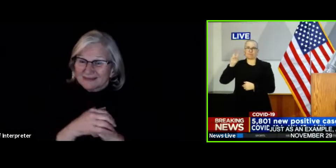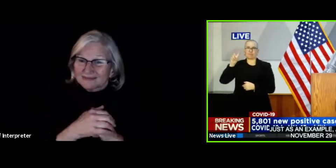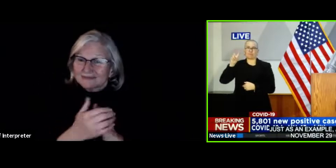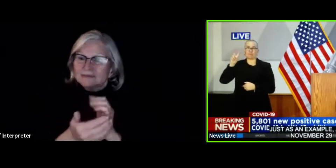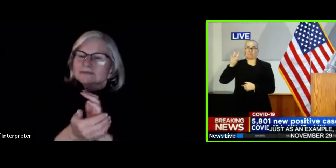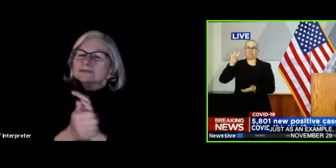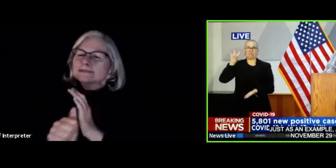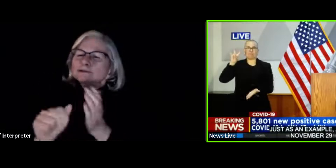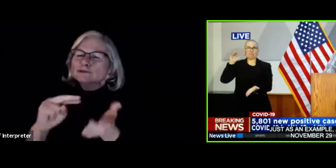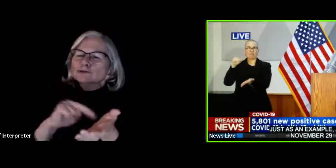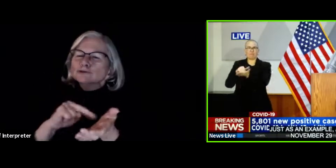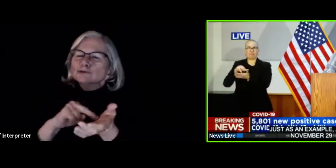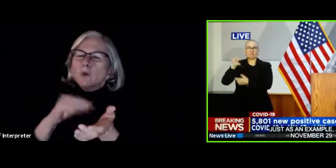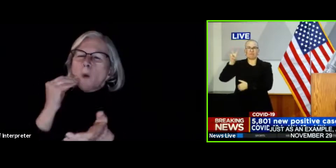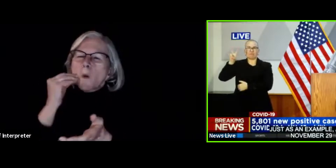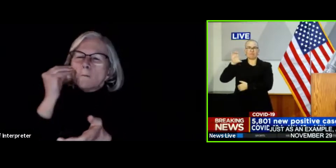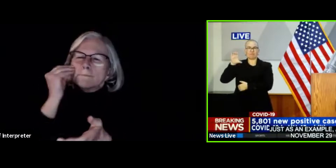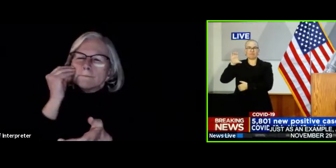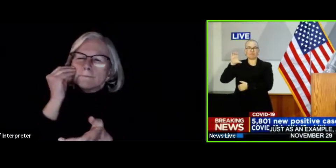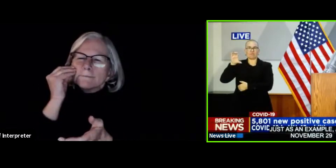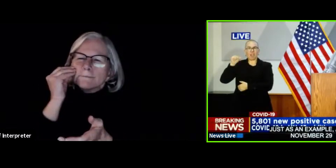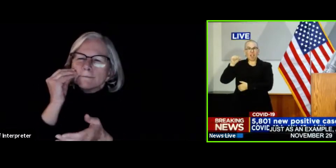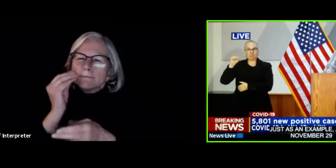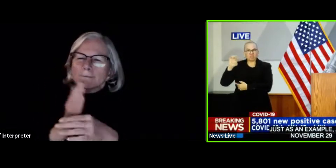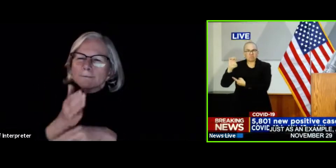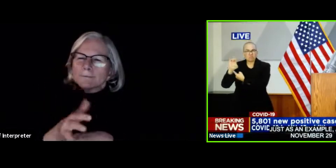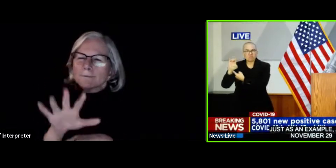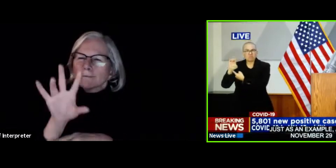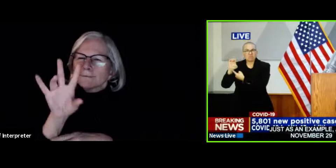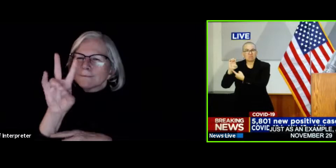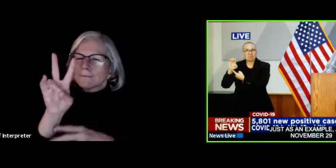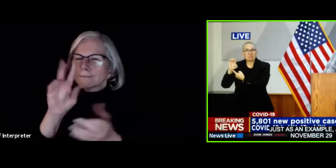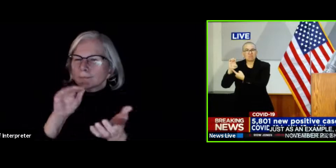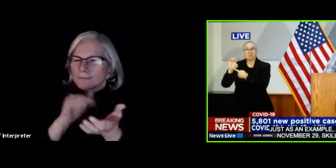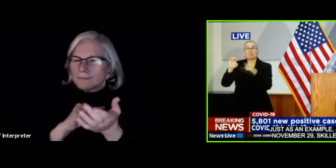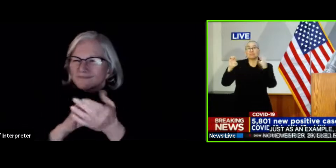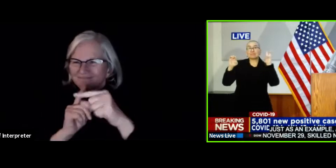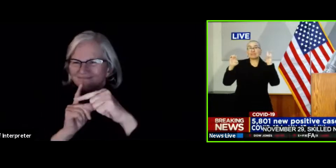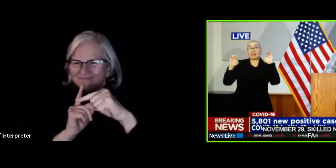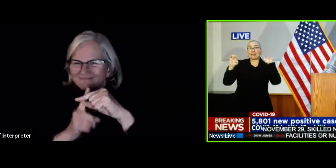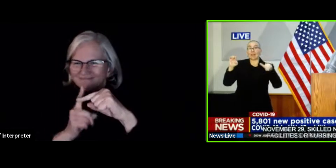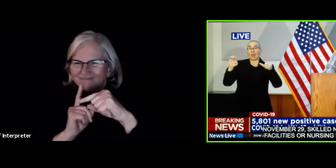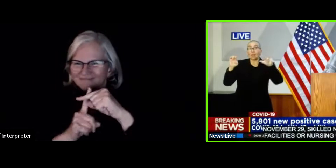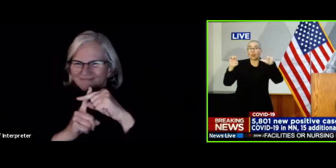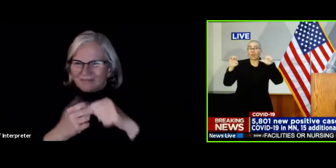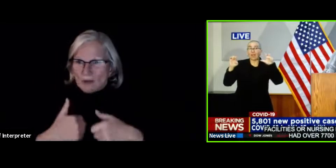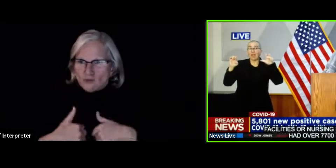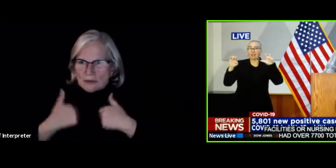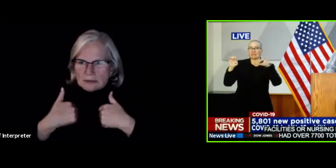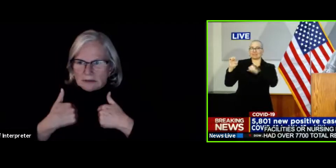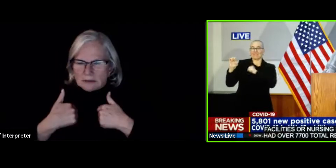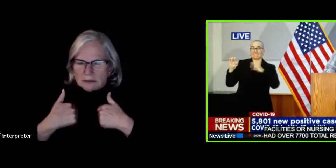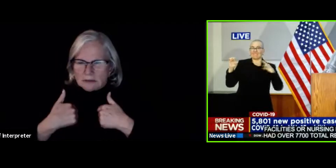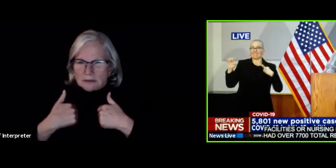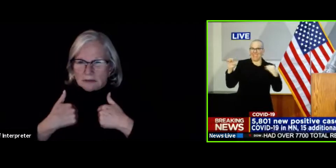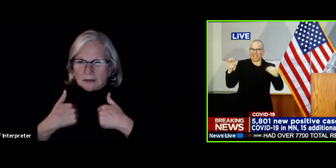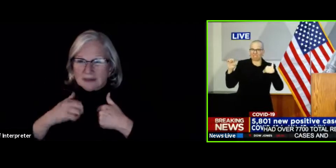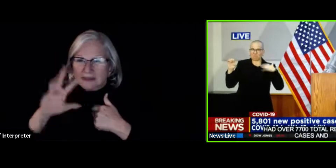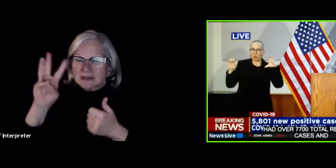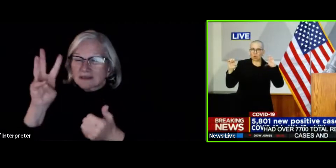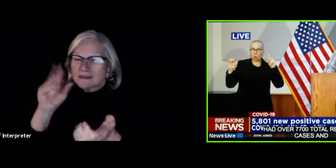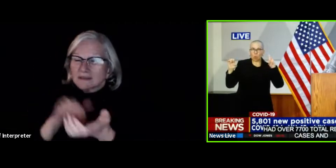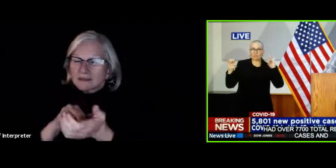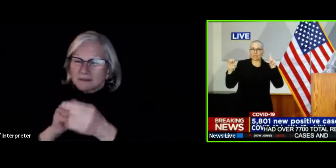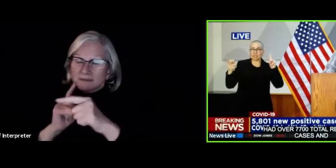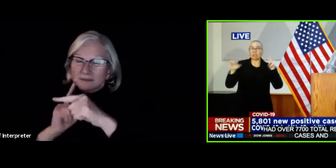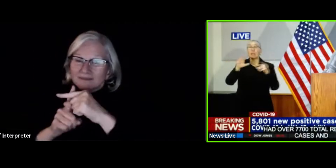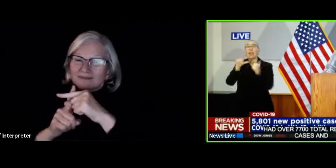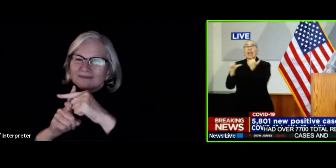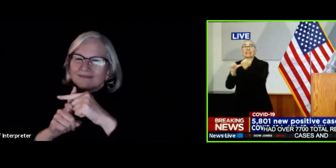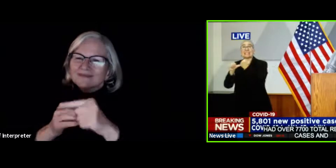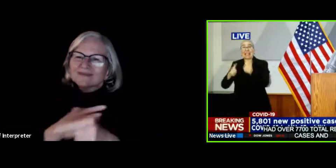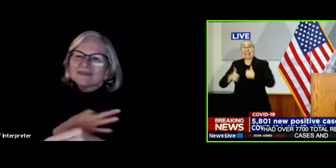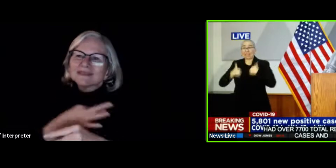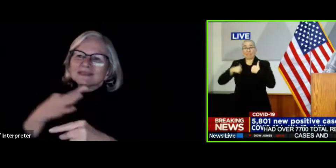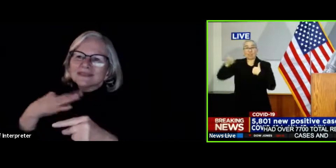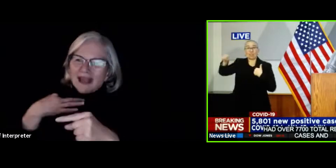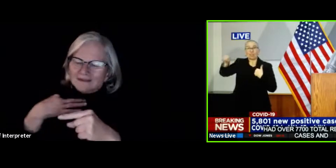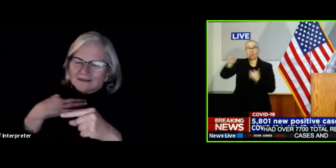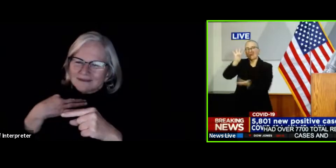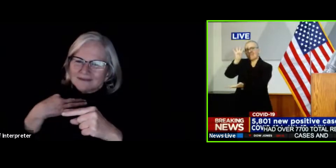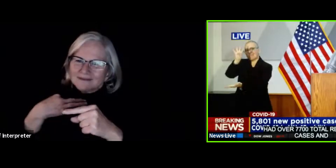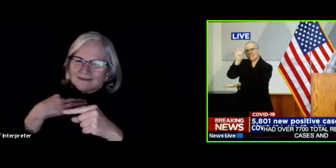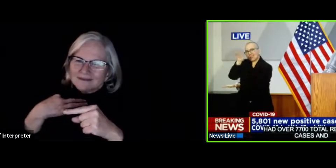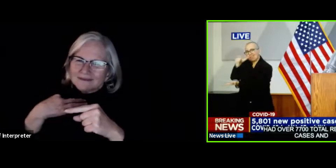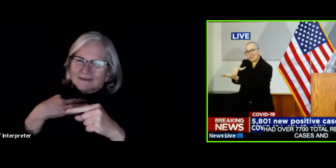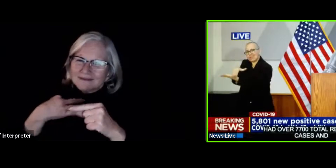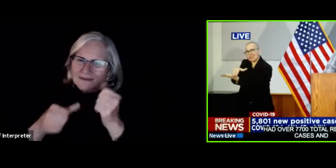RESIDENTS CASE AND OVER 6,300 STAFF CASES. ASSISTED LIVING FACILITIES HAD 4,000,200.